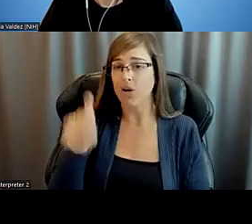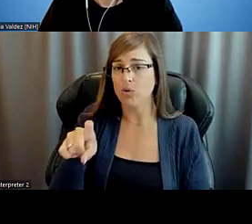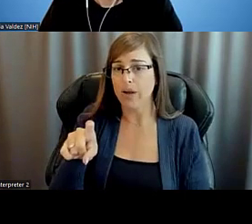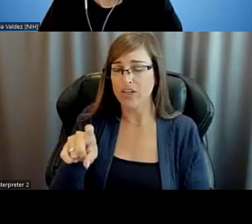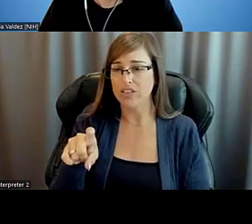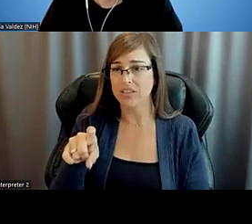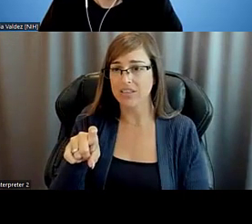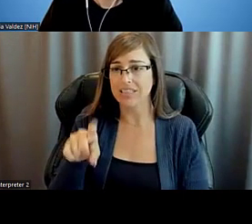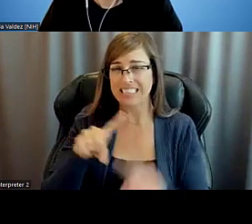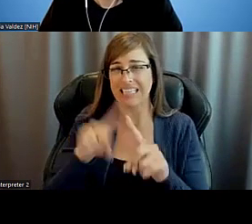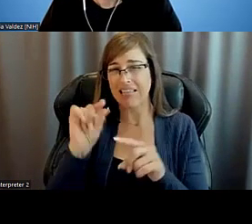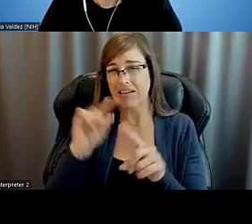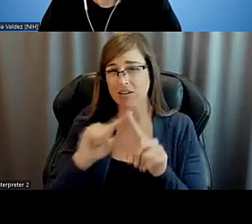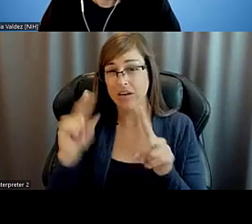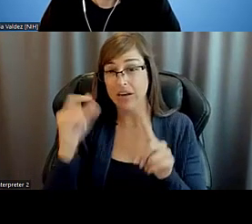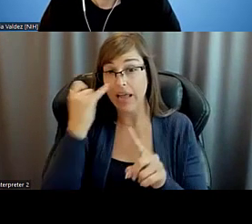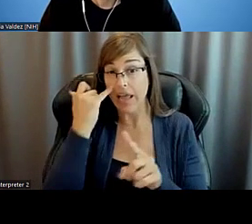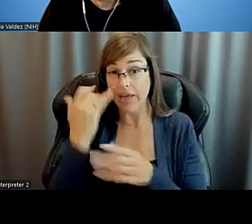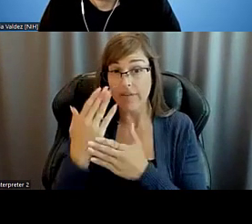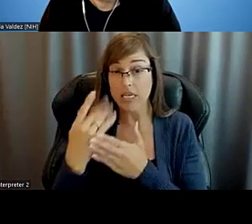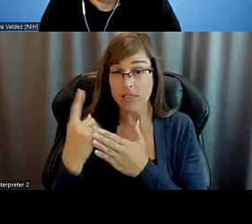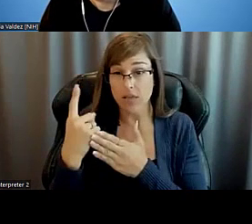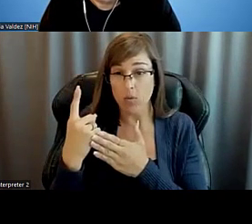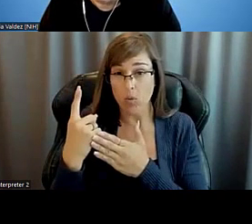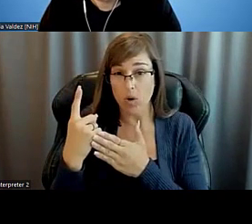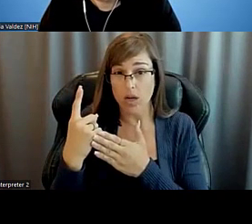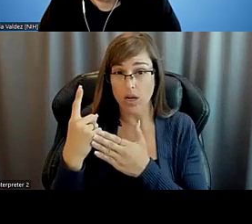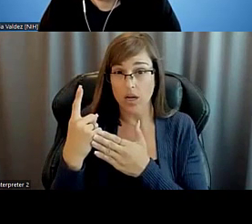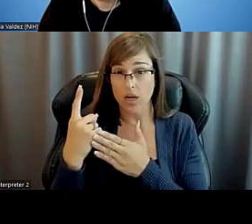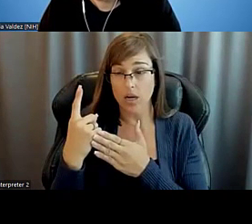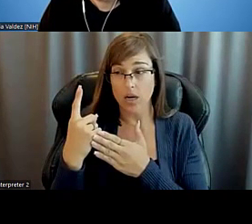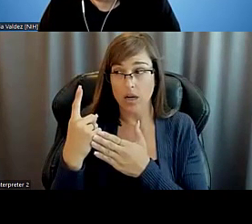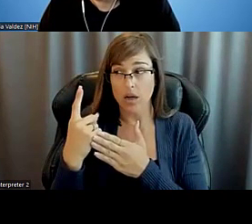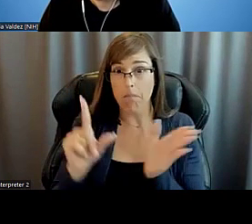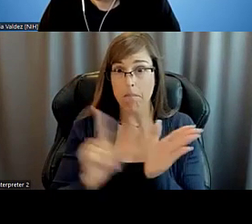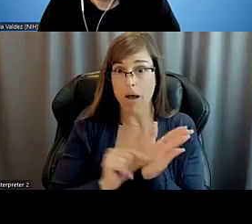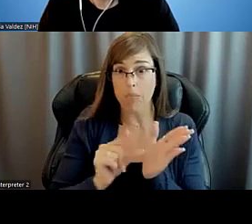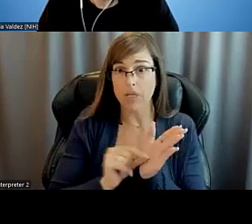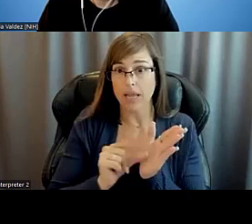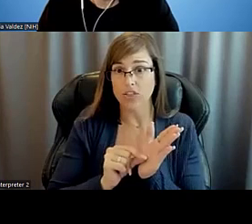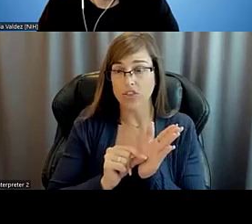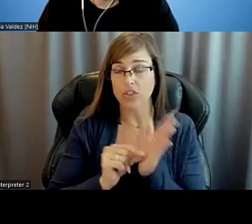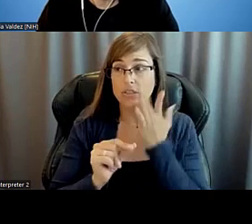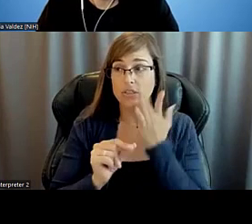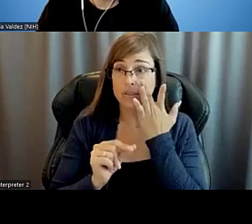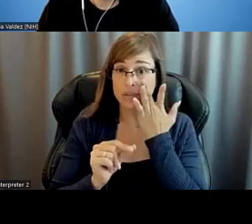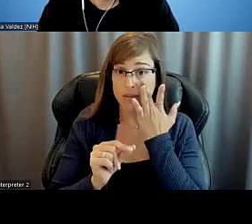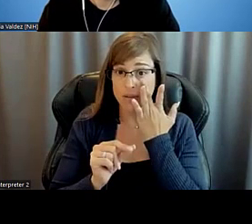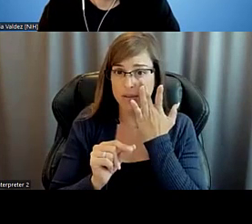If someone's publication there was inquiry